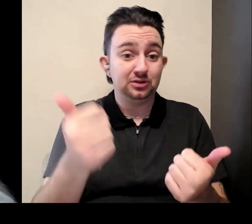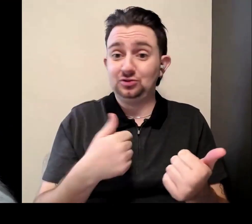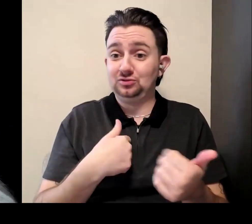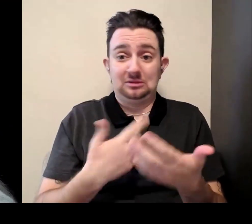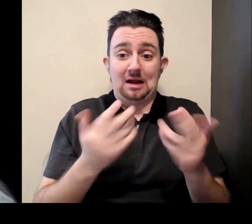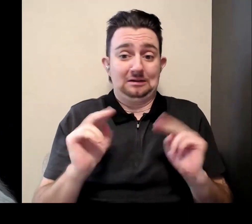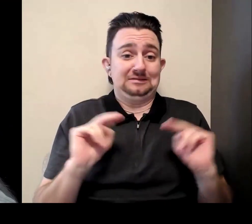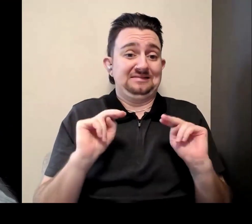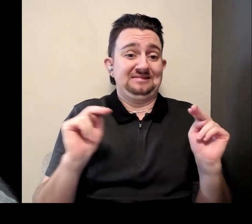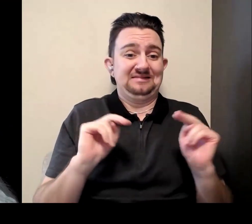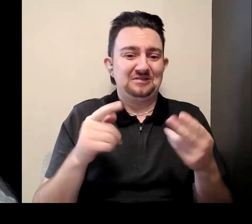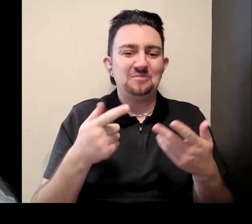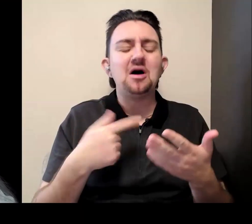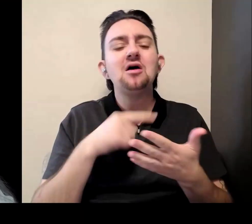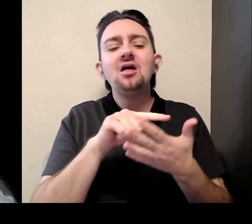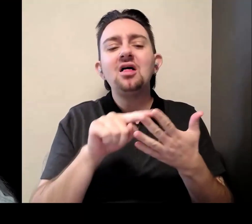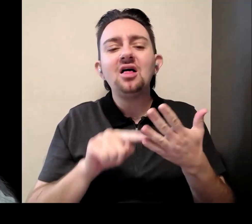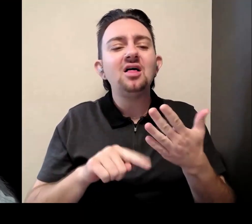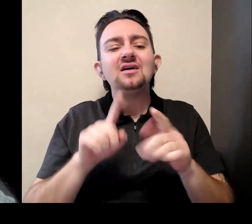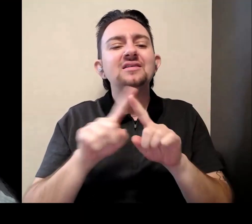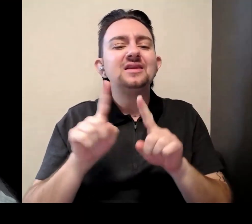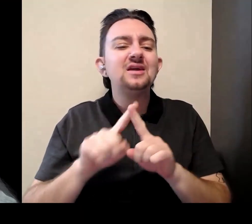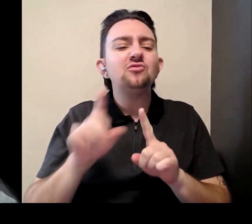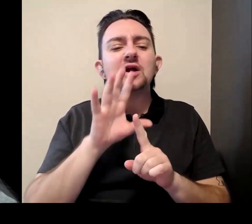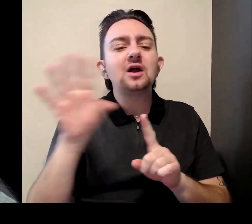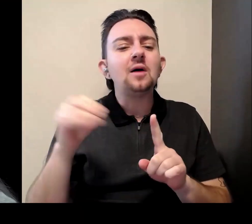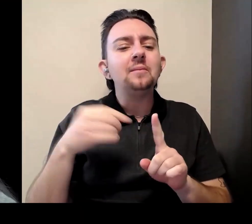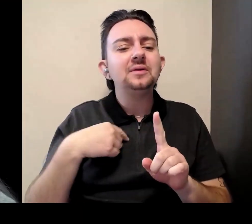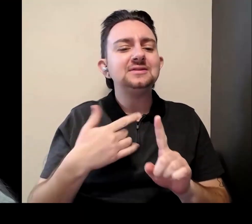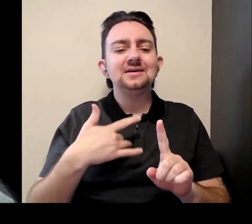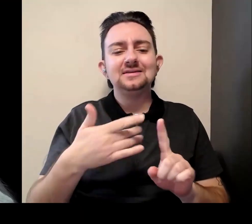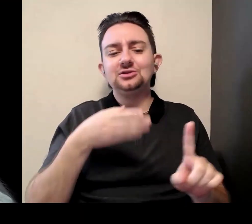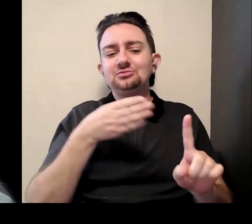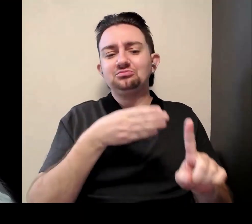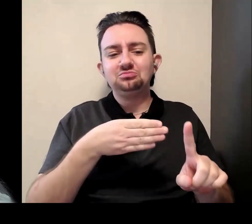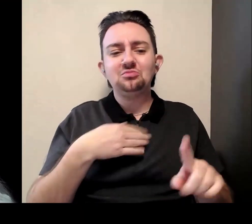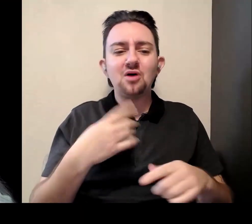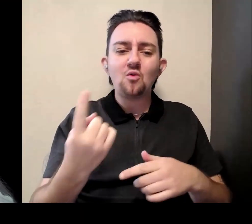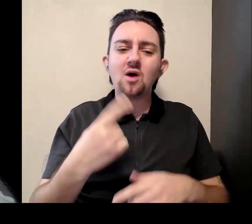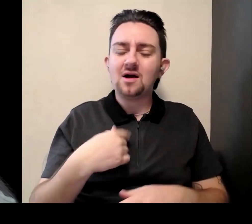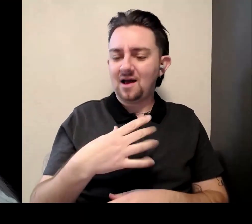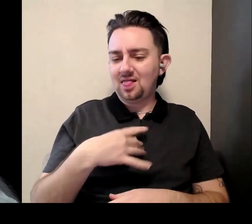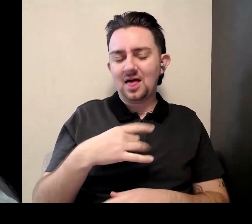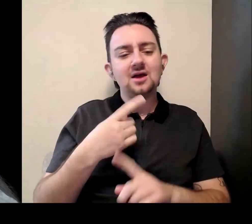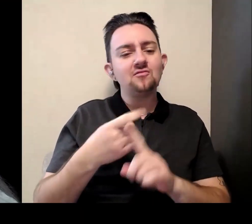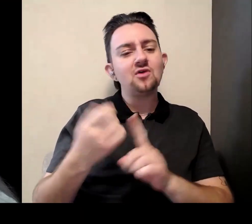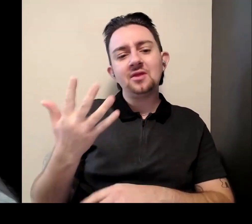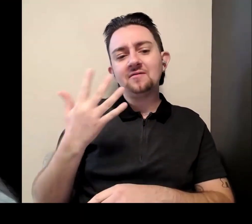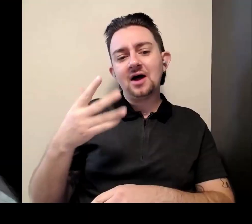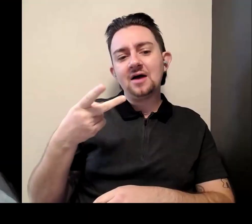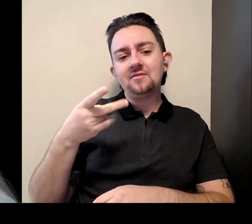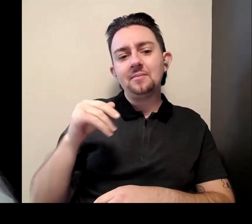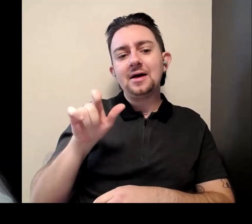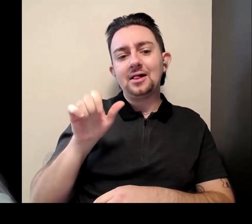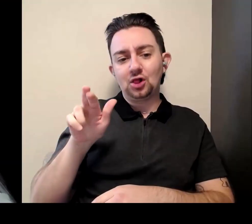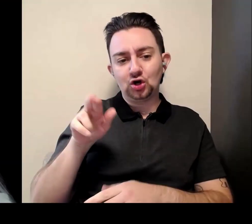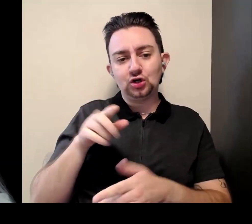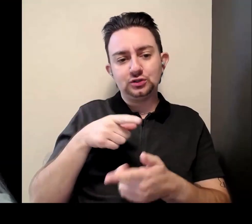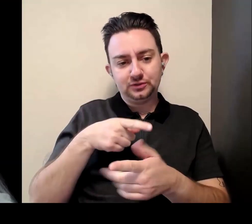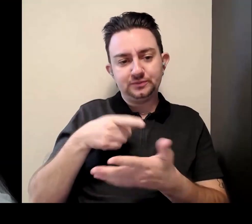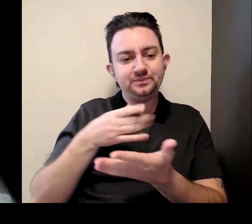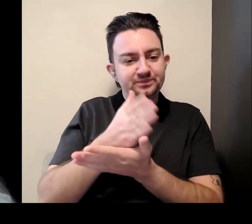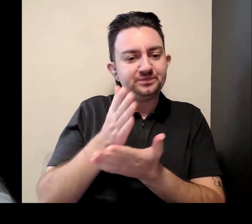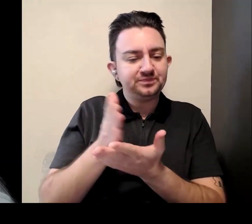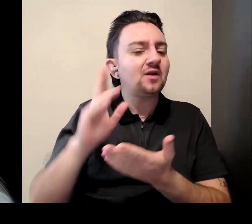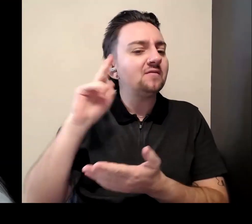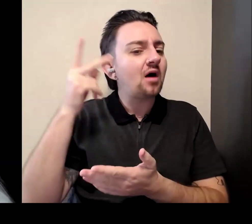Several companies I kind of go back to, but one of the things they talked about in the five pillars was phonological awareness, which leads up to phonemic awareness.